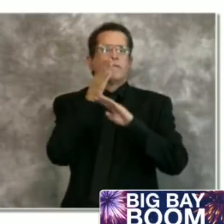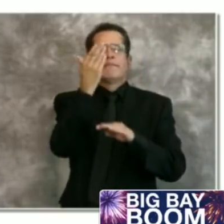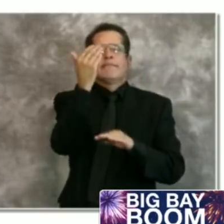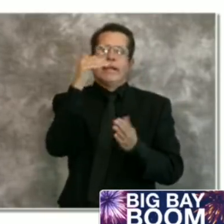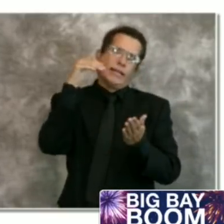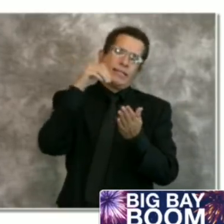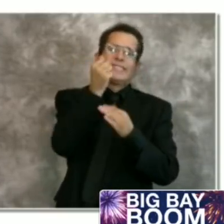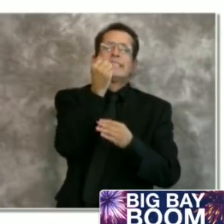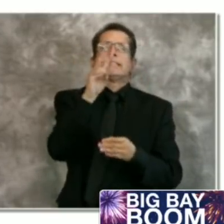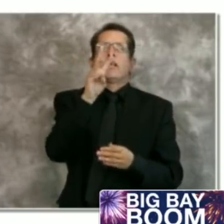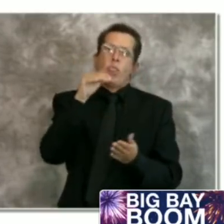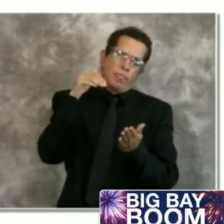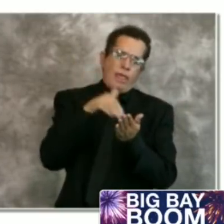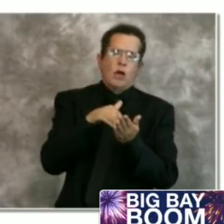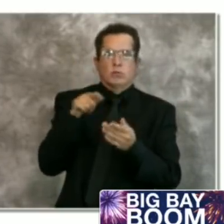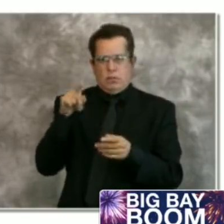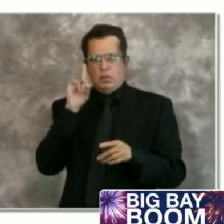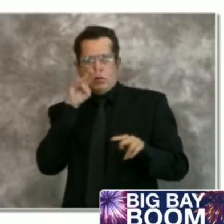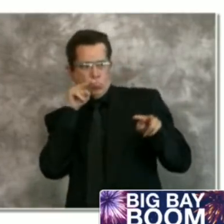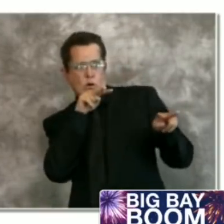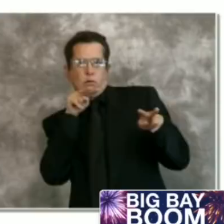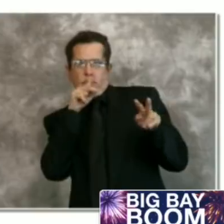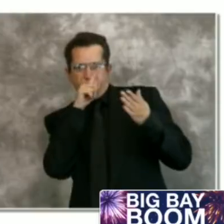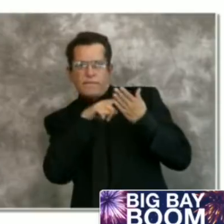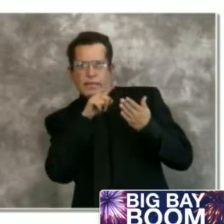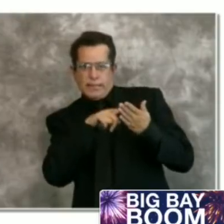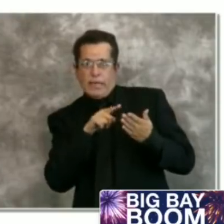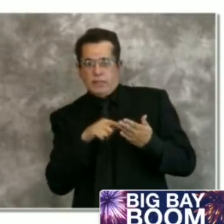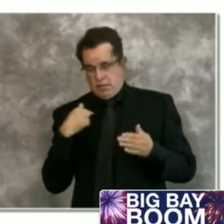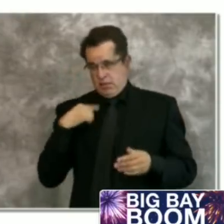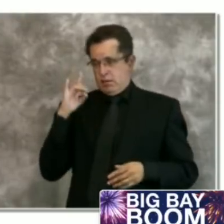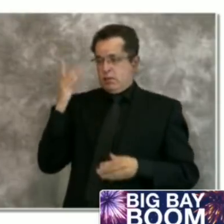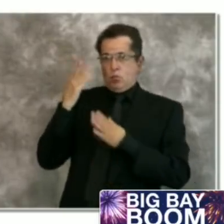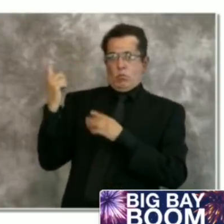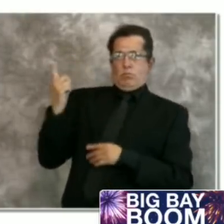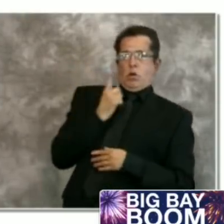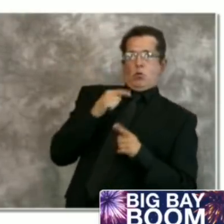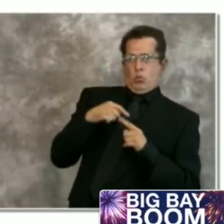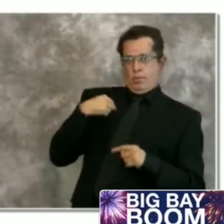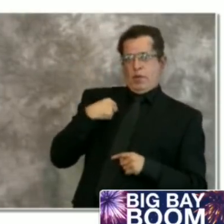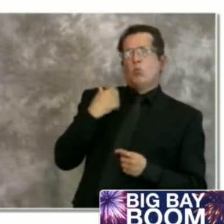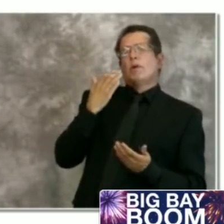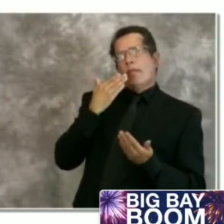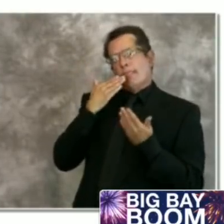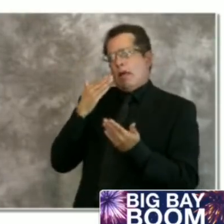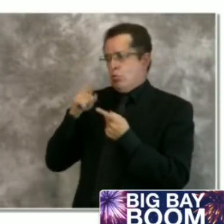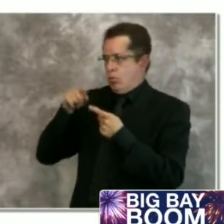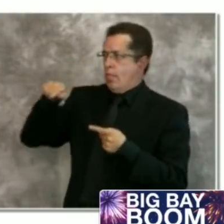ATTACKED REEKING OF THE 476. WERE OUT THERE NOW MORE THAN